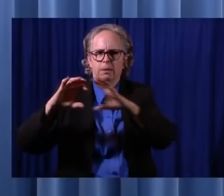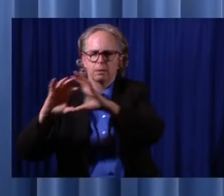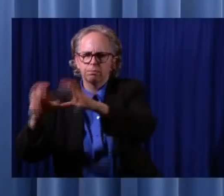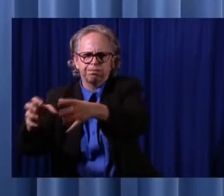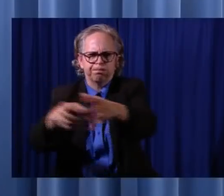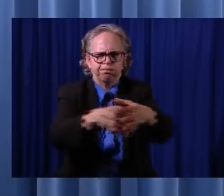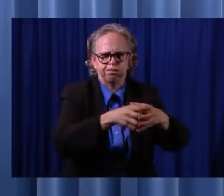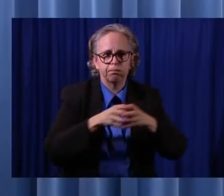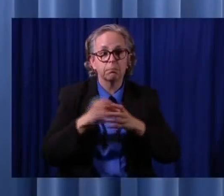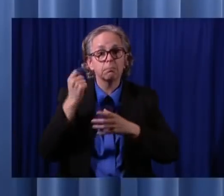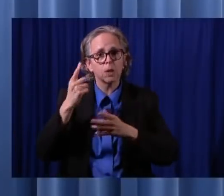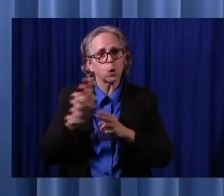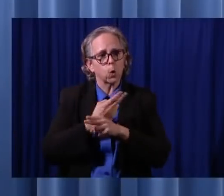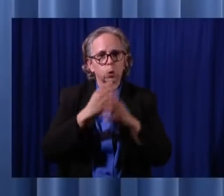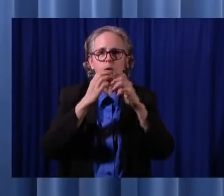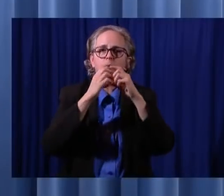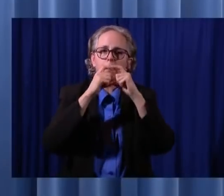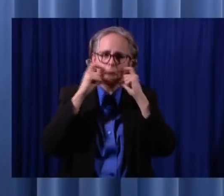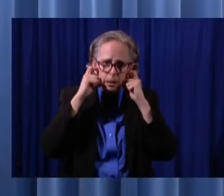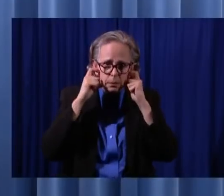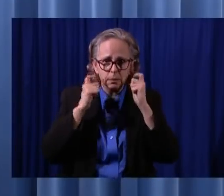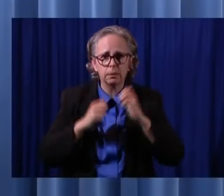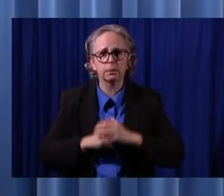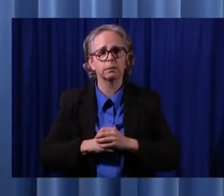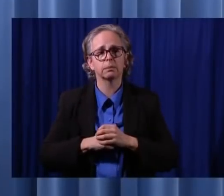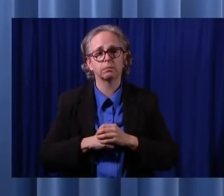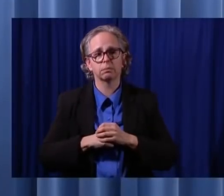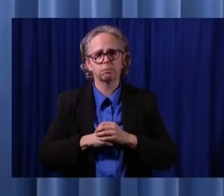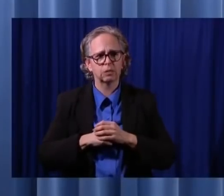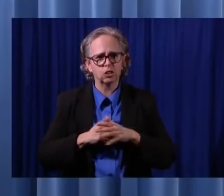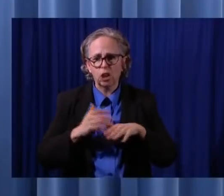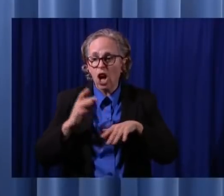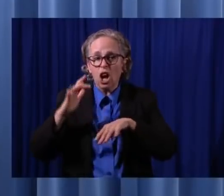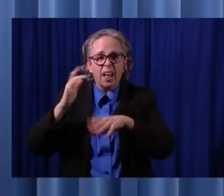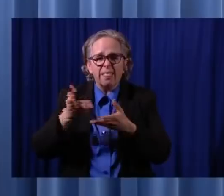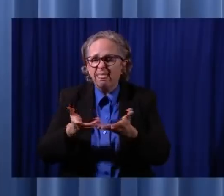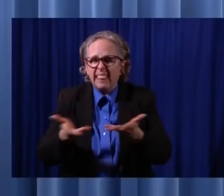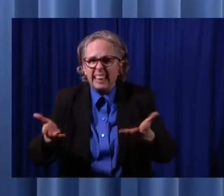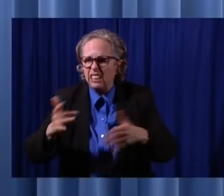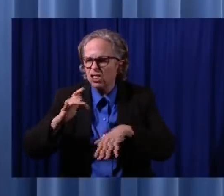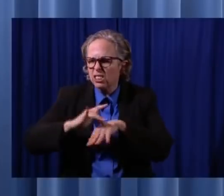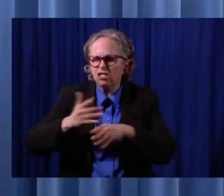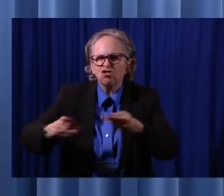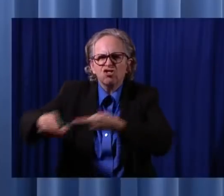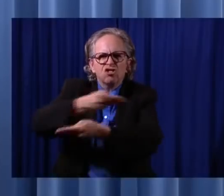INCLUDE SOME OF THE FOLLOWING ITEMS. HAVING FAMILY SIT SOCIAL